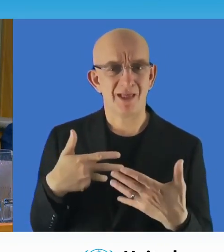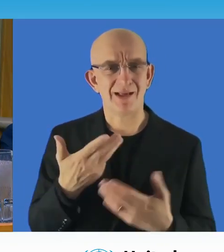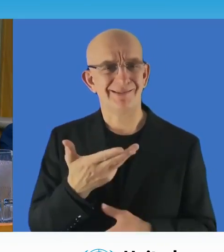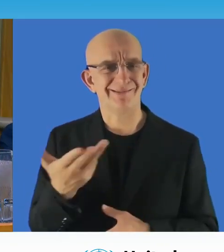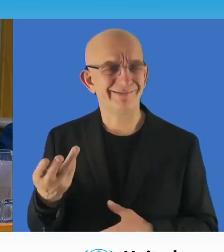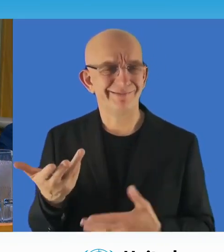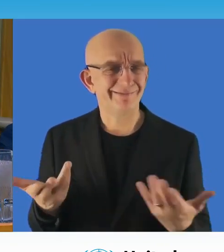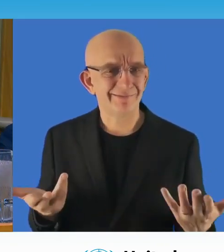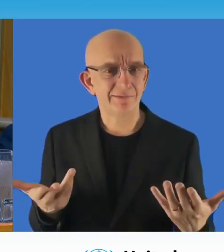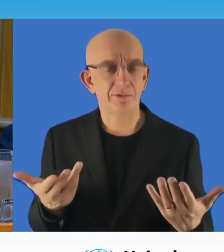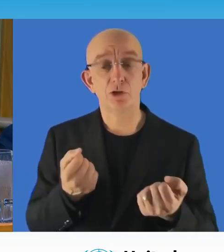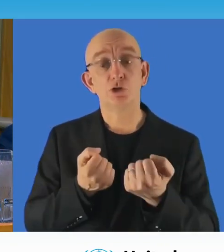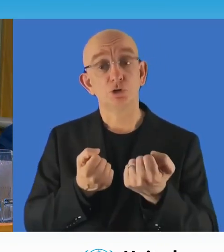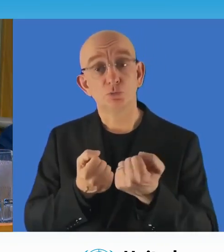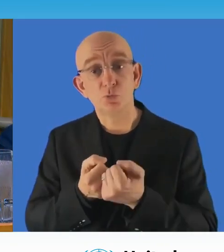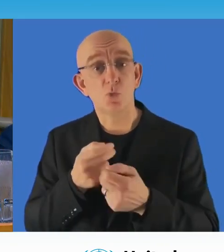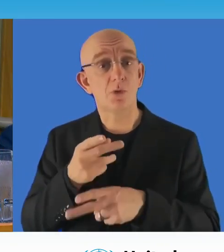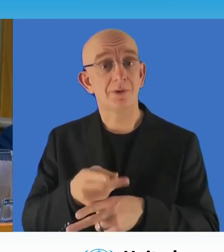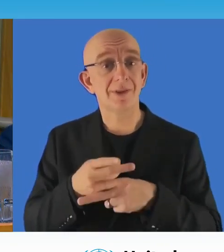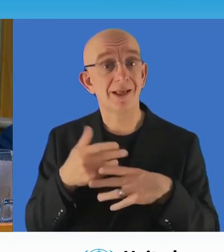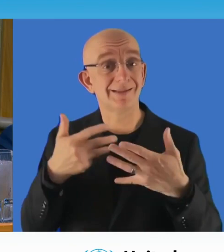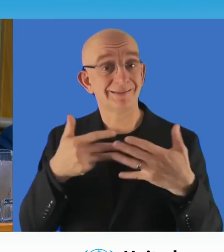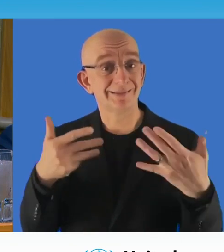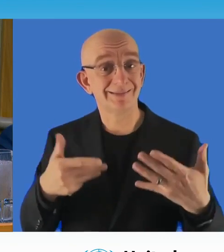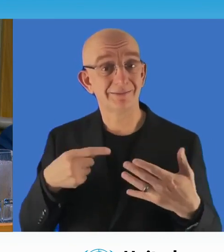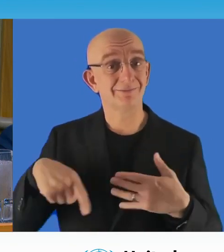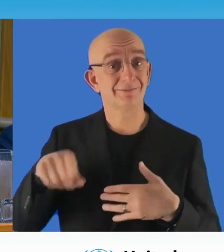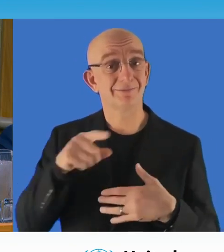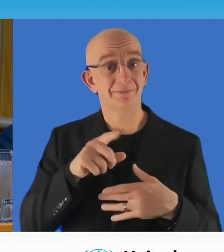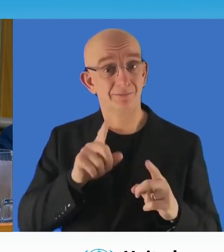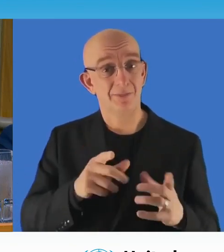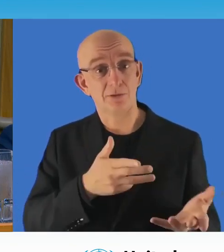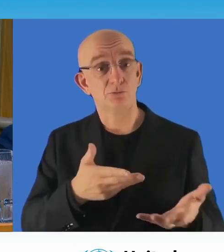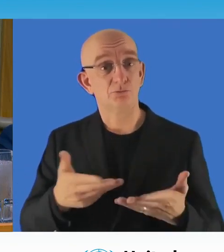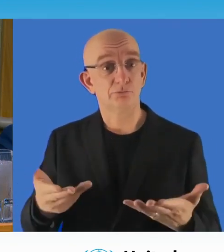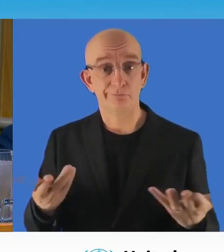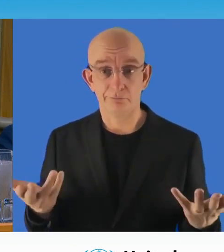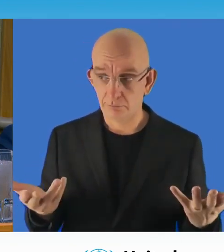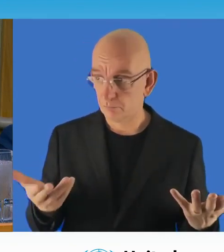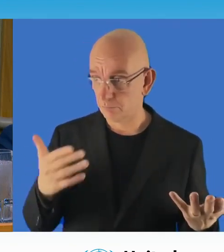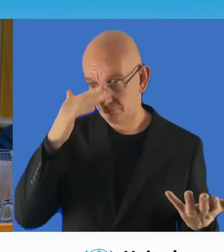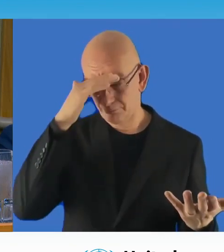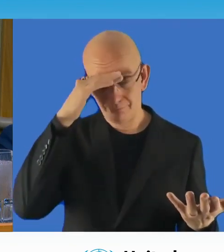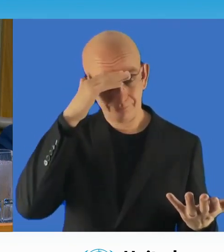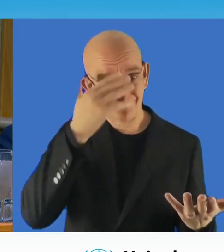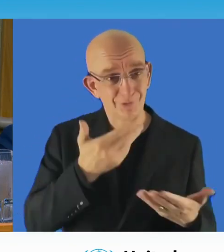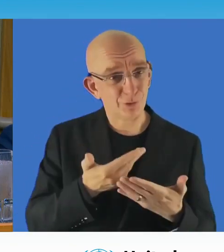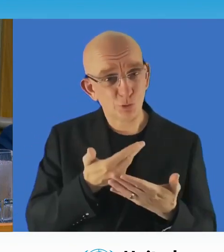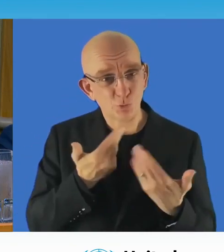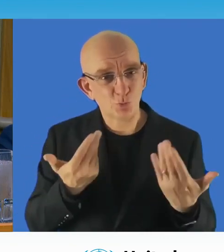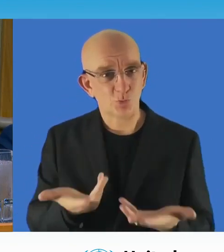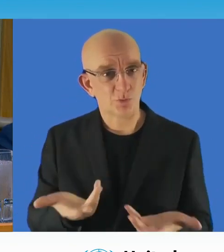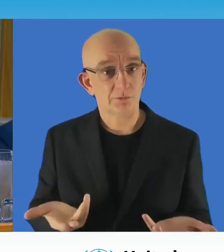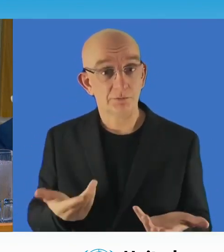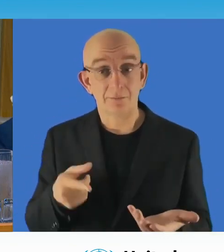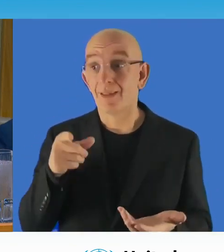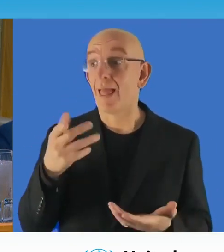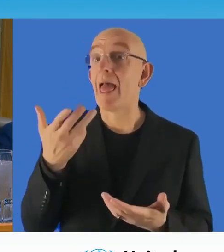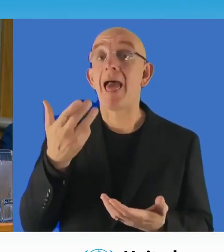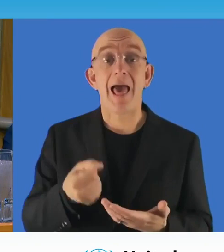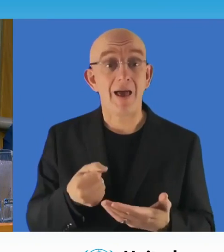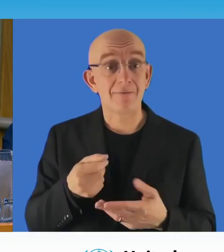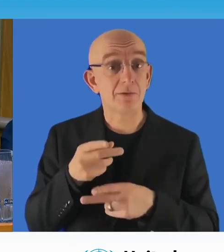severely lacking and where they do exist many particularly women and girls with disabilities